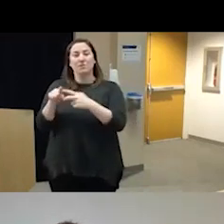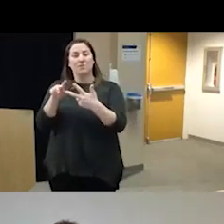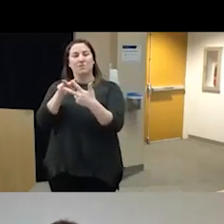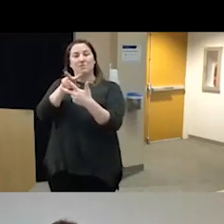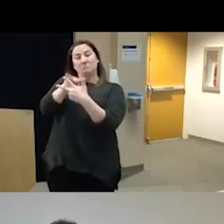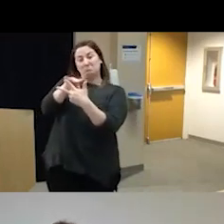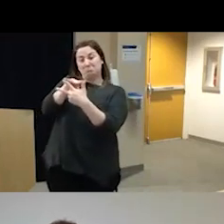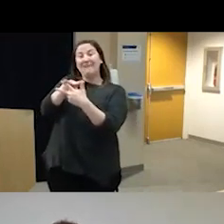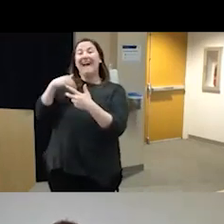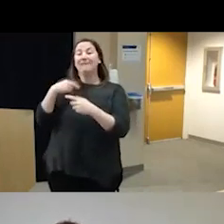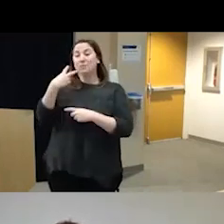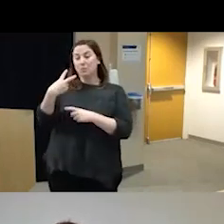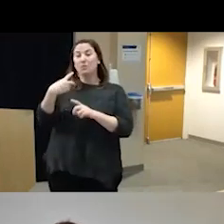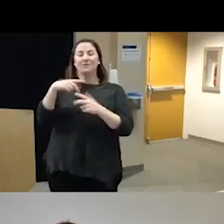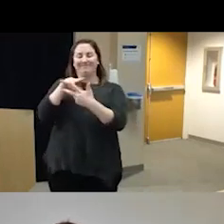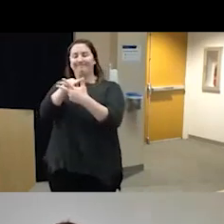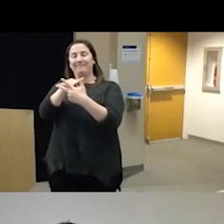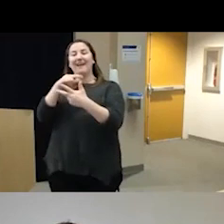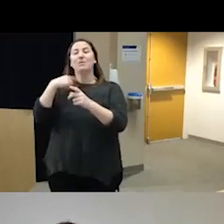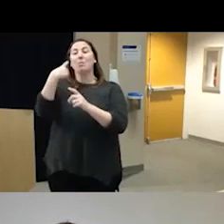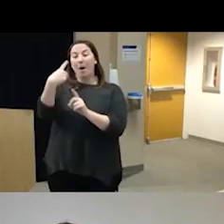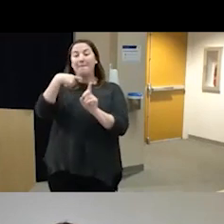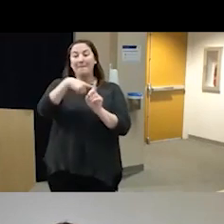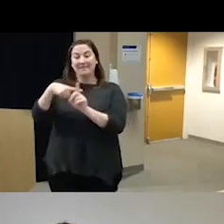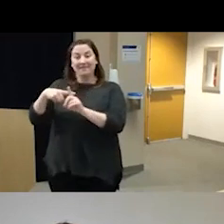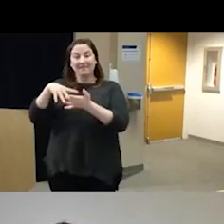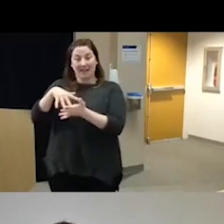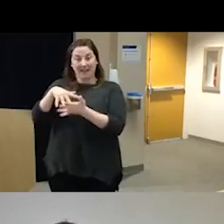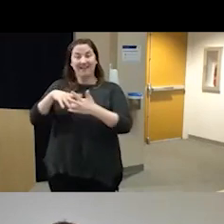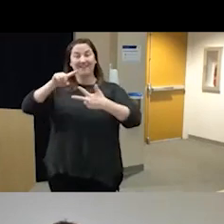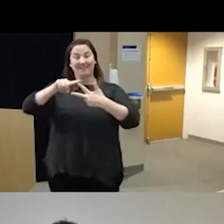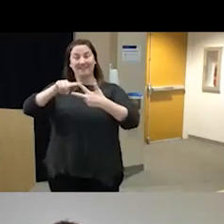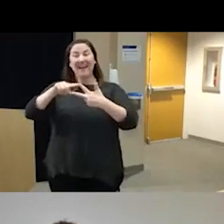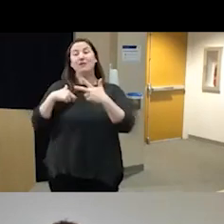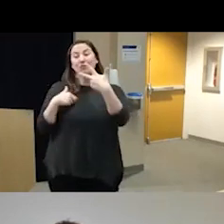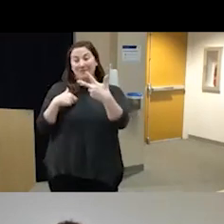one positive study. It's anomalytrospy on car XD has three positive studies.